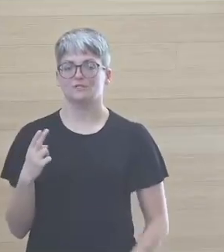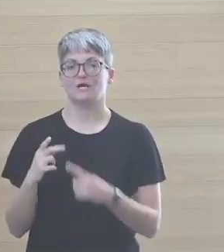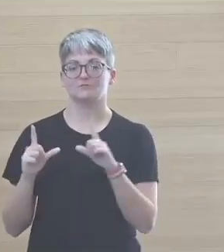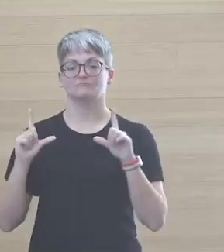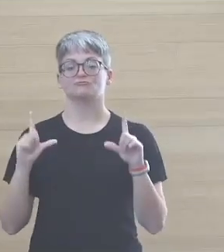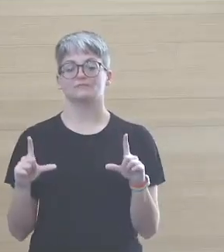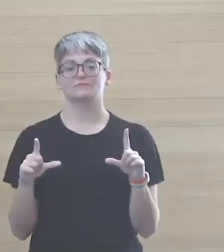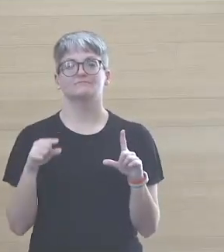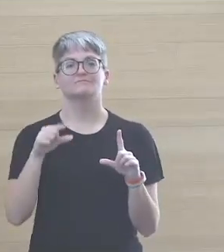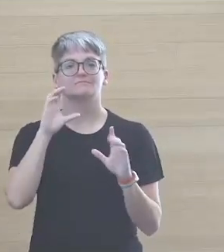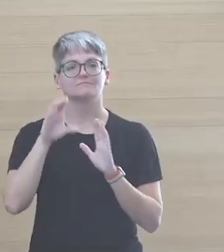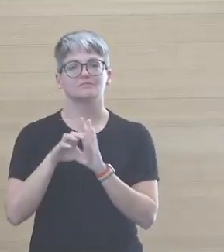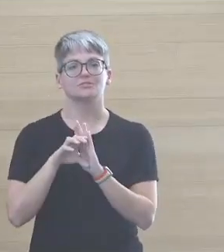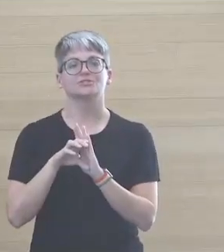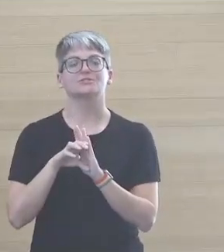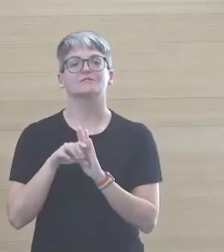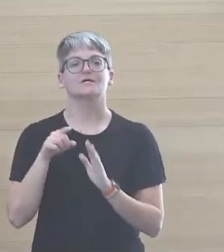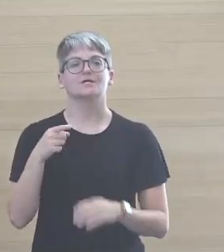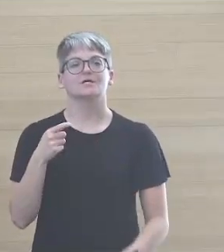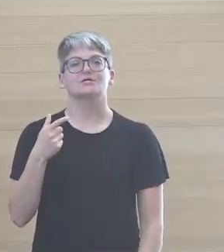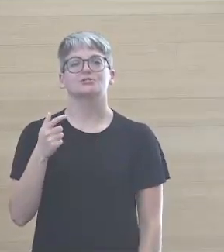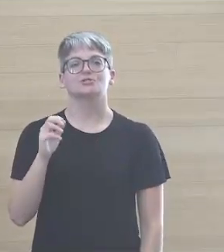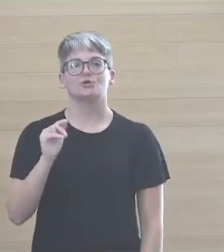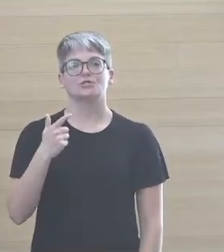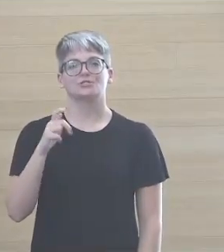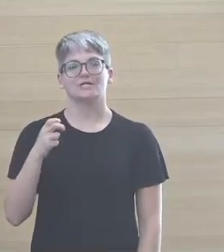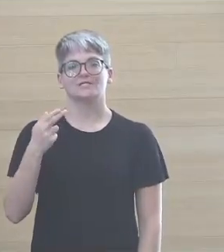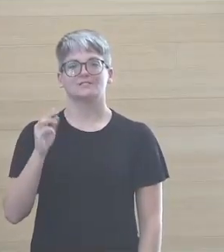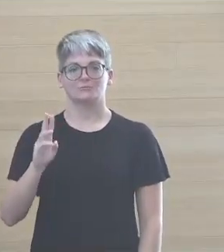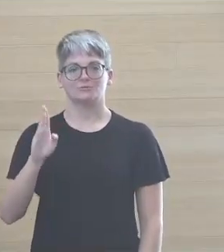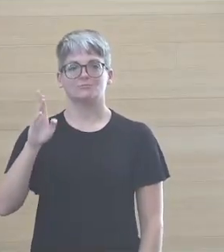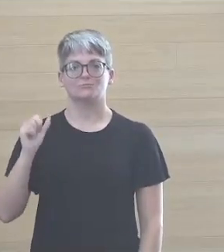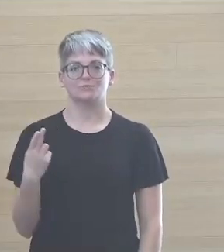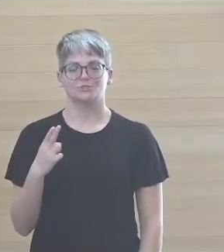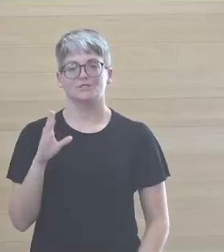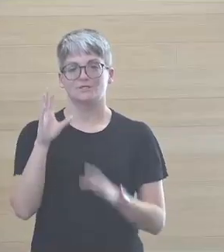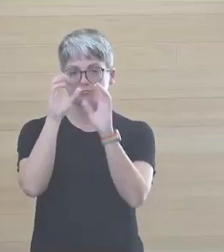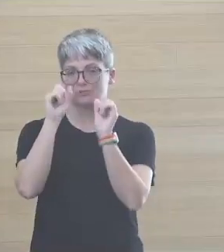George H W Bush's presidential portrait of him holding a piece of paper with